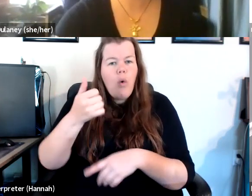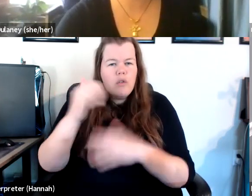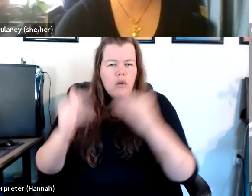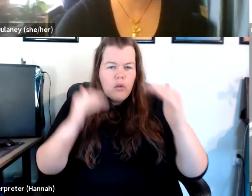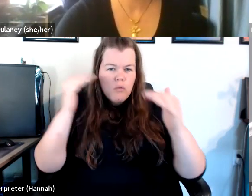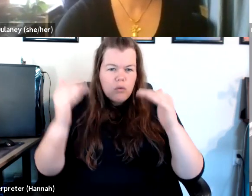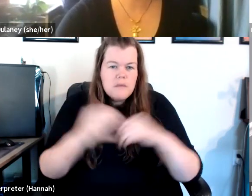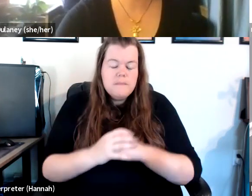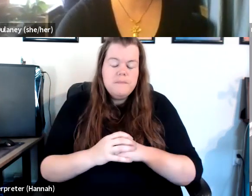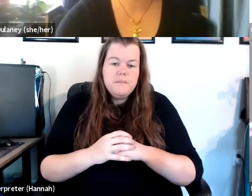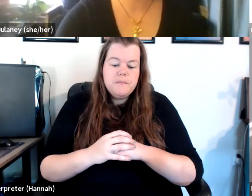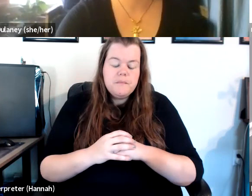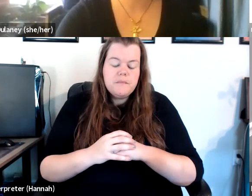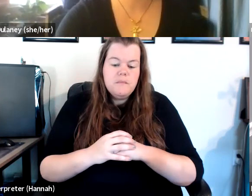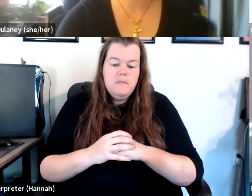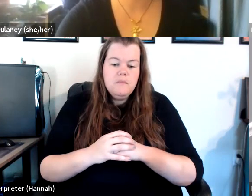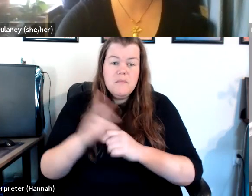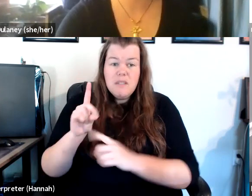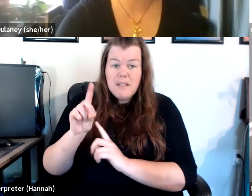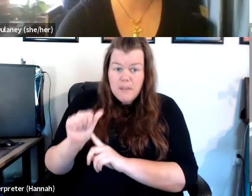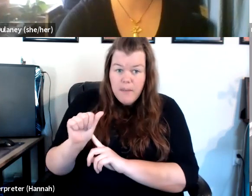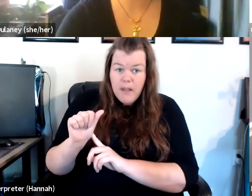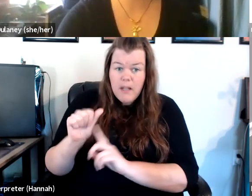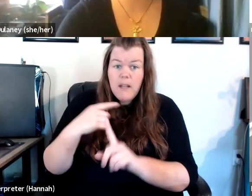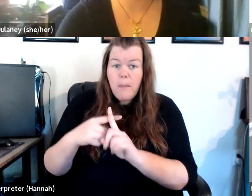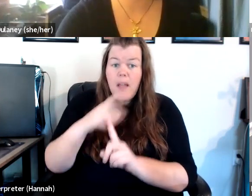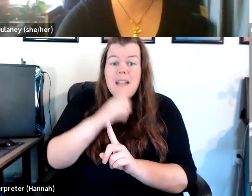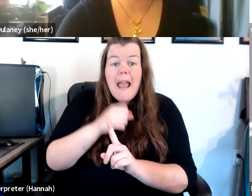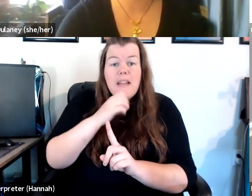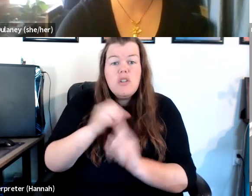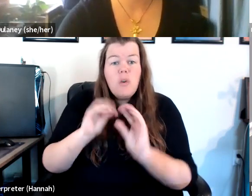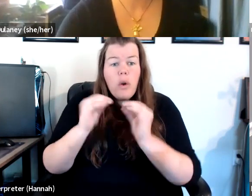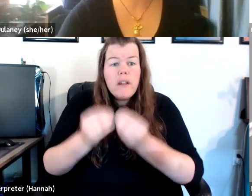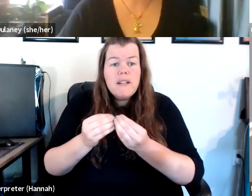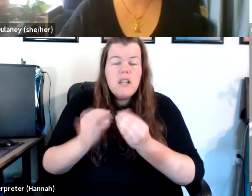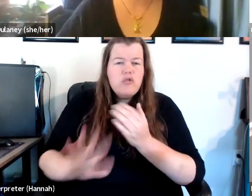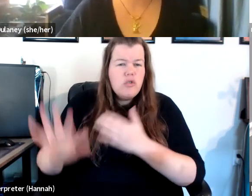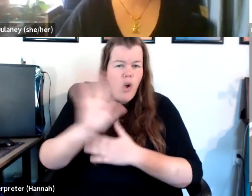So from there, disability and aging organizations from across the state of Indiana have been working